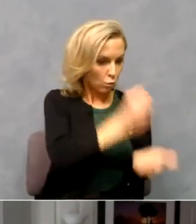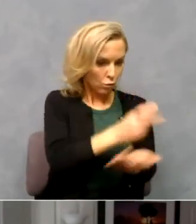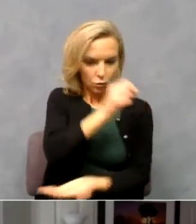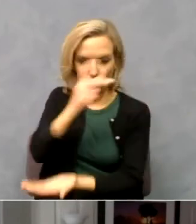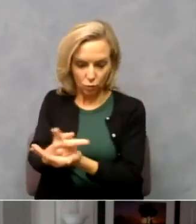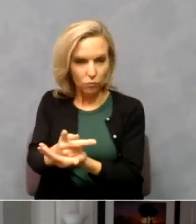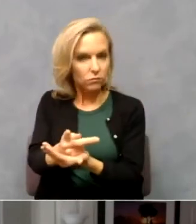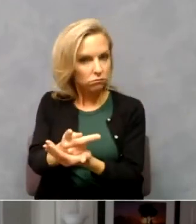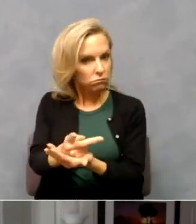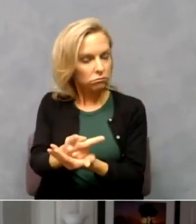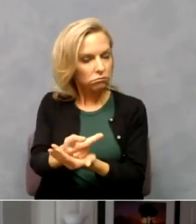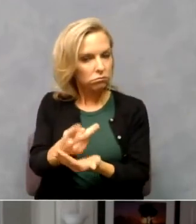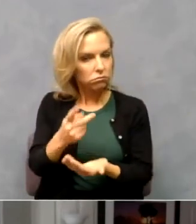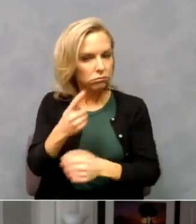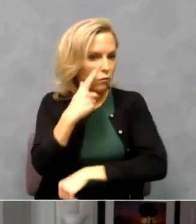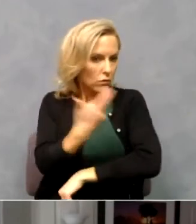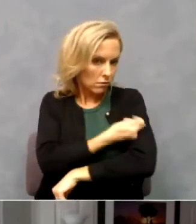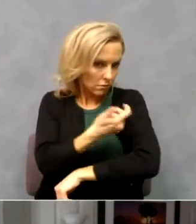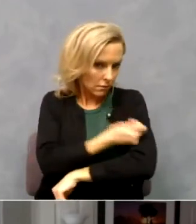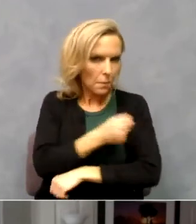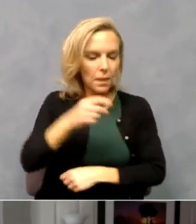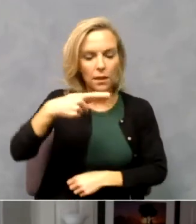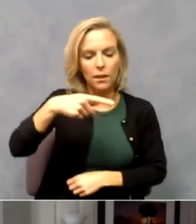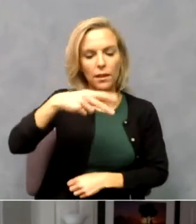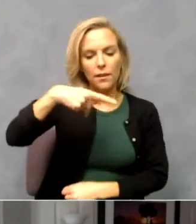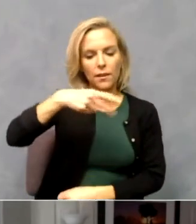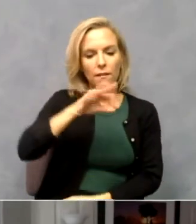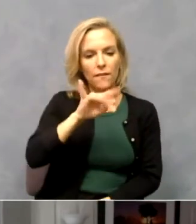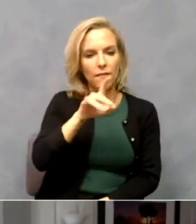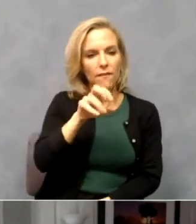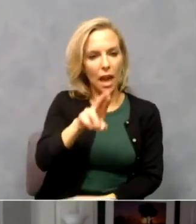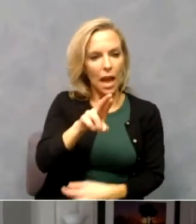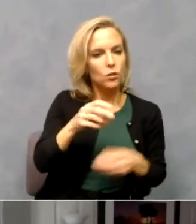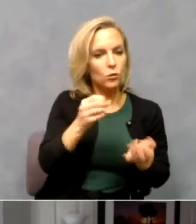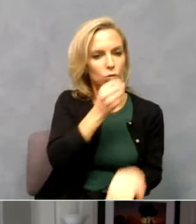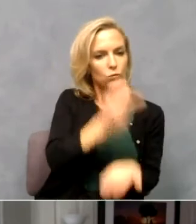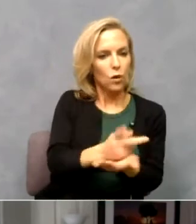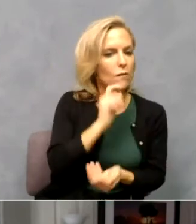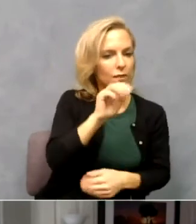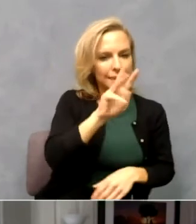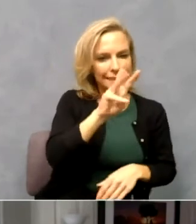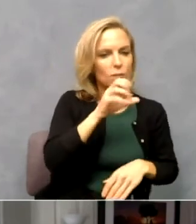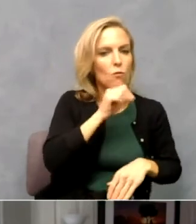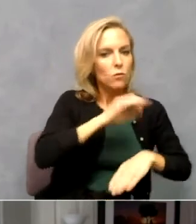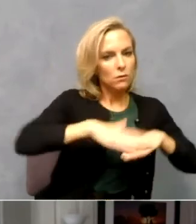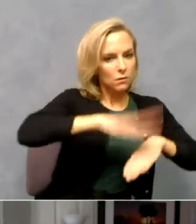is usable for people 16 and over, and Moderna is authorized for people 18 and